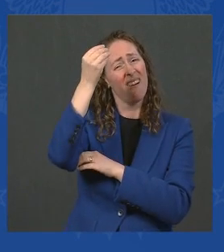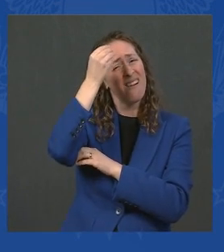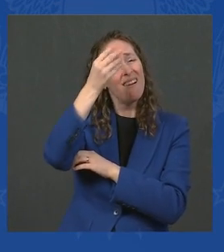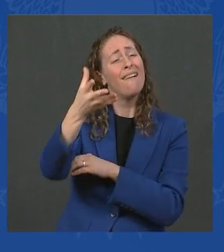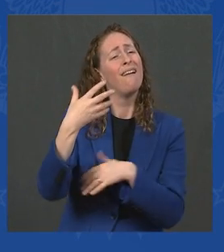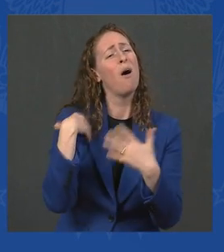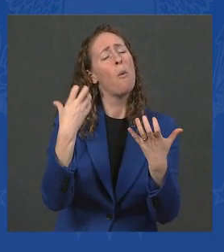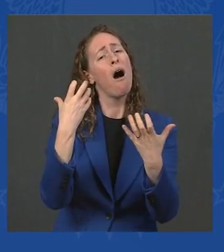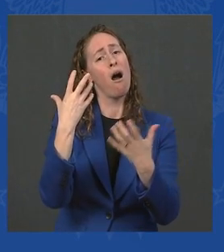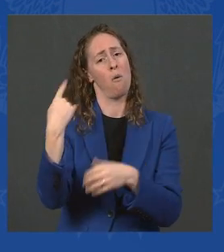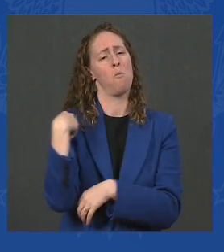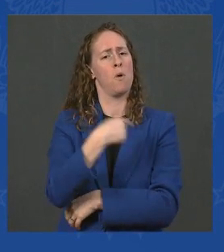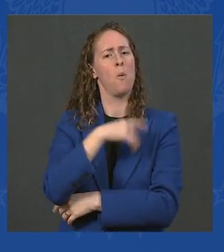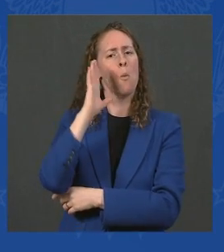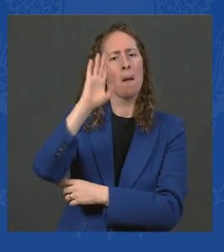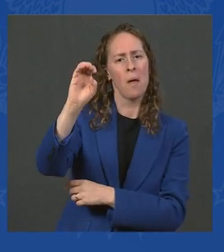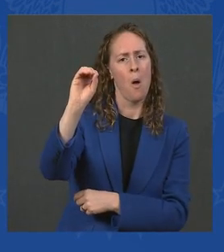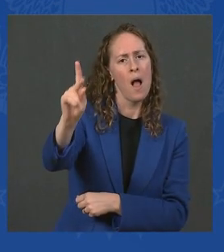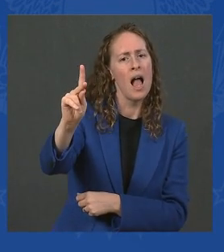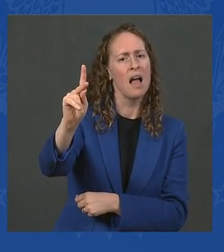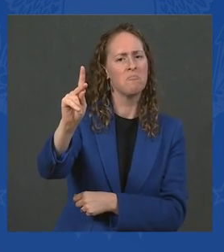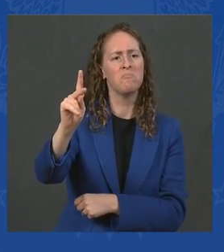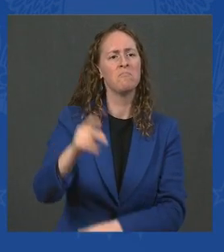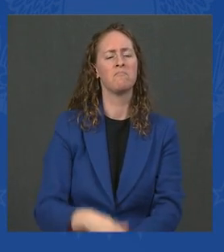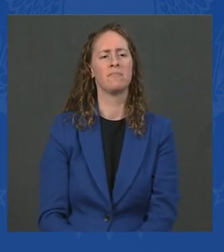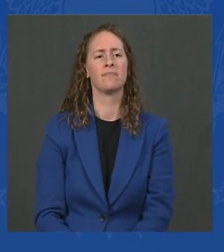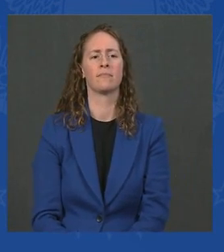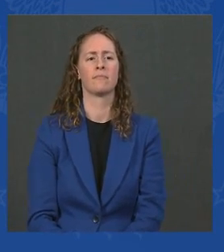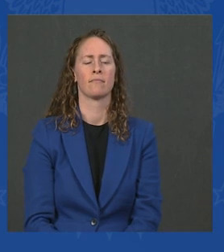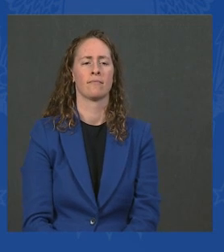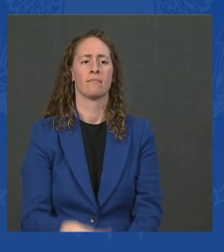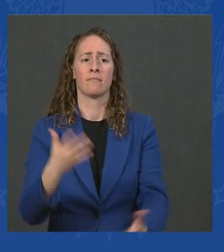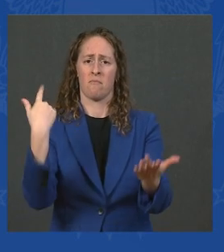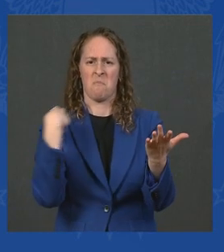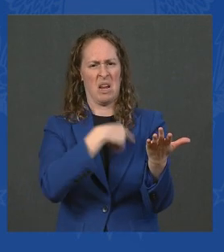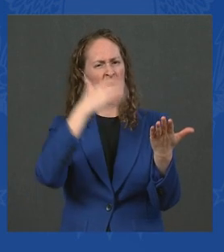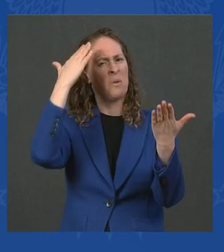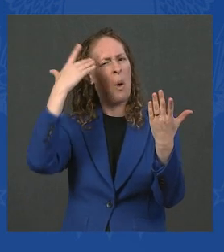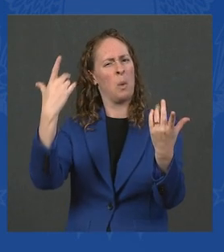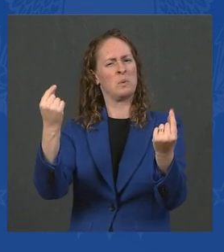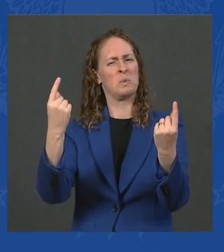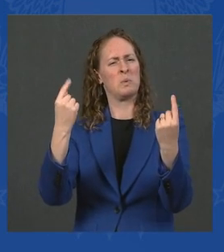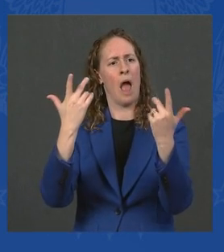We know what it takes to keep our children safe and our schools open, and we have the tools to do it.